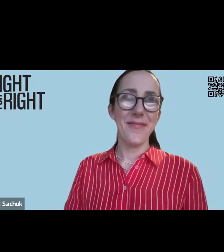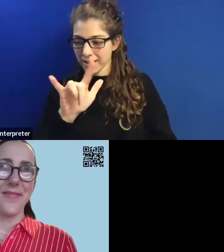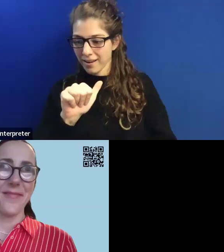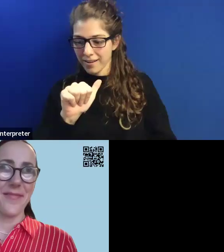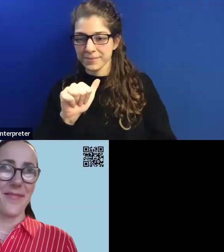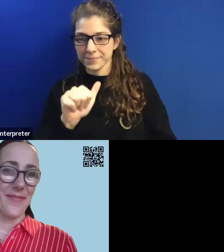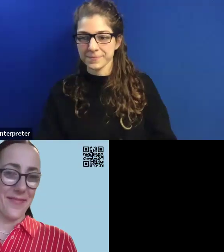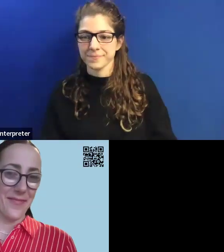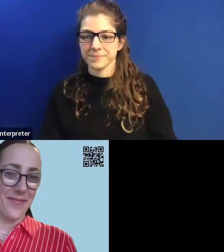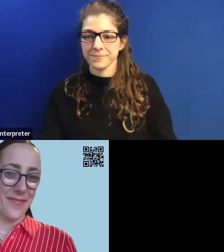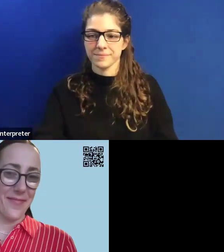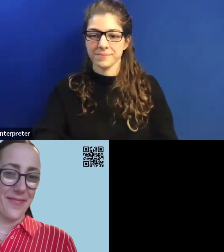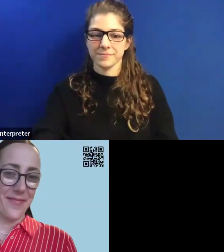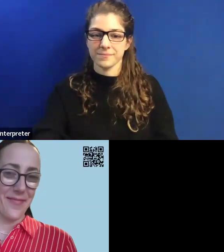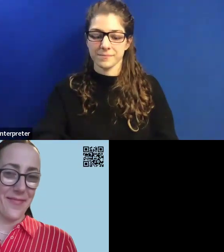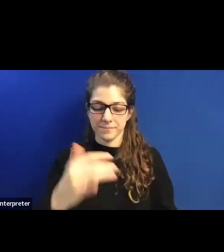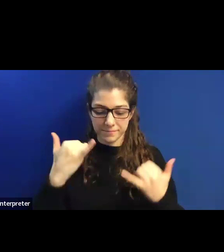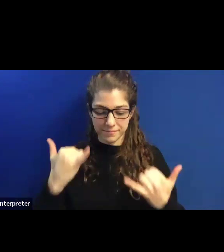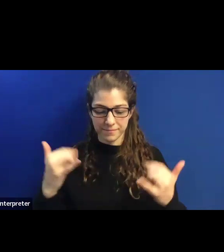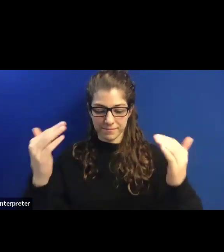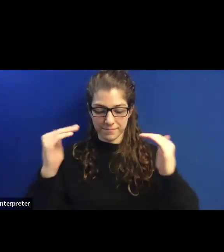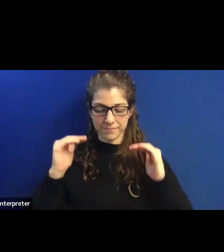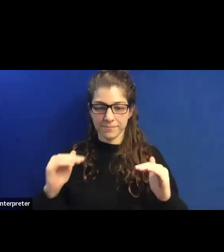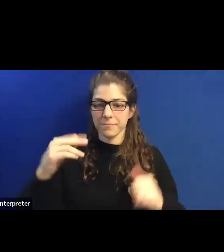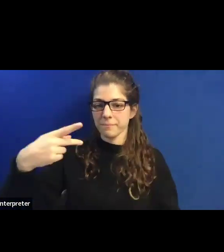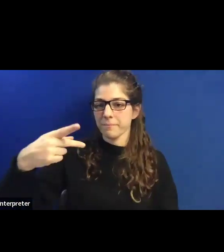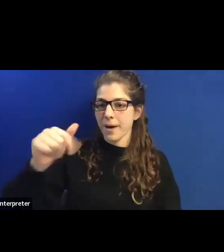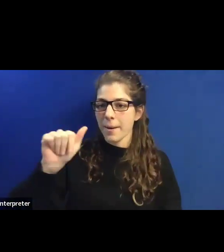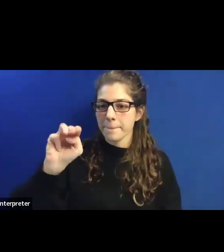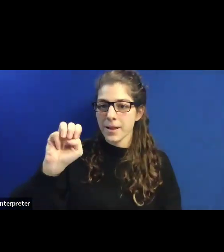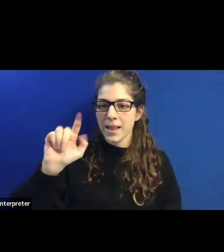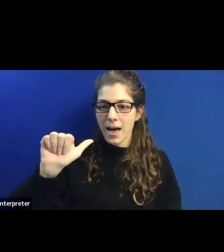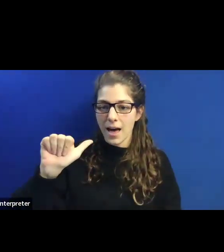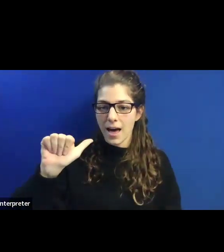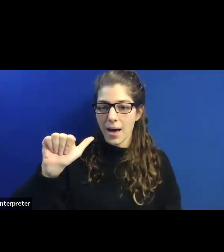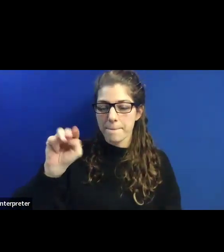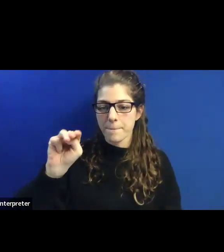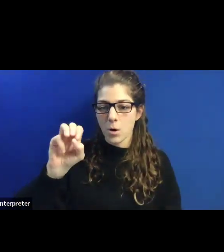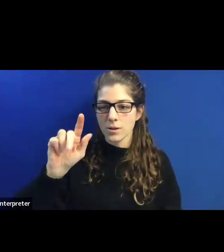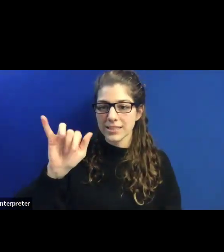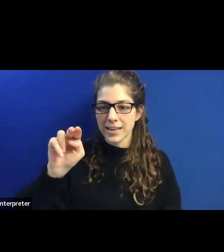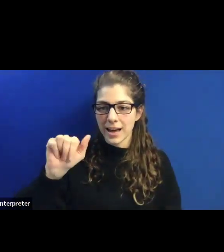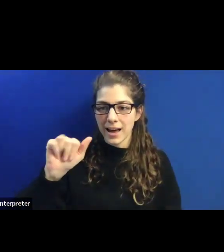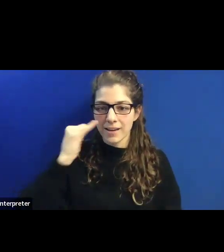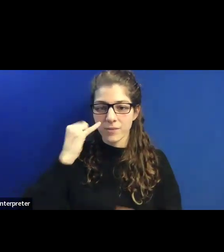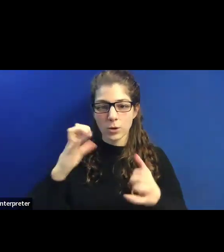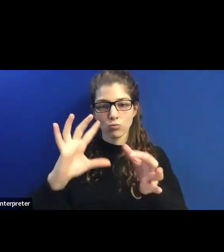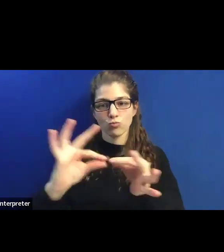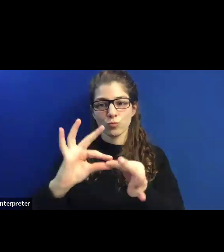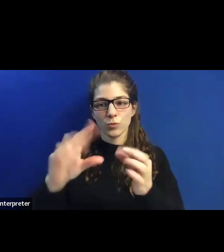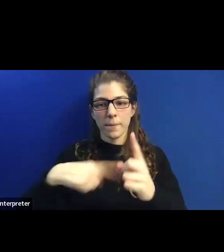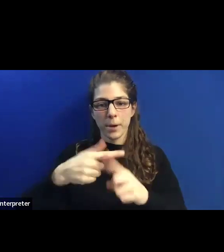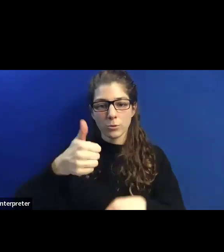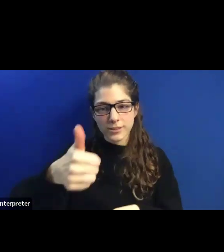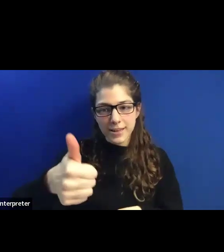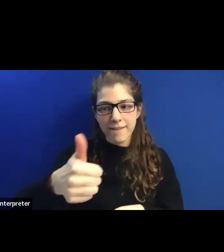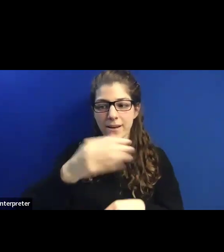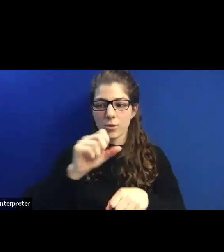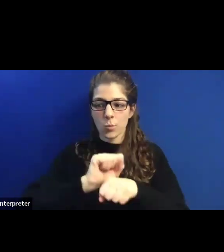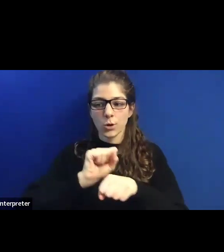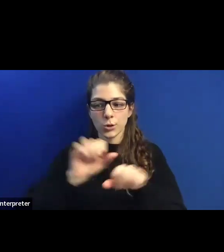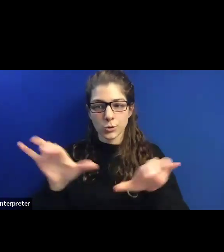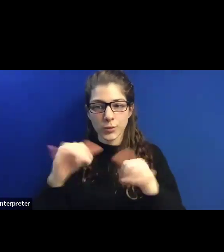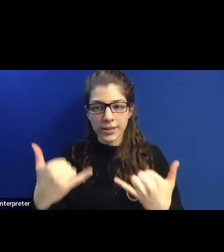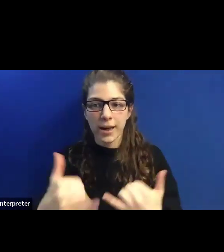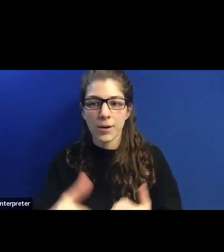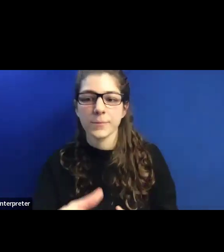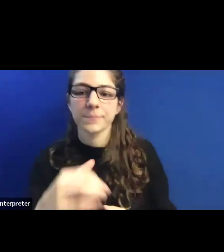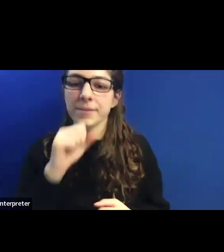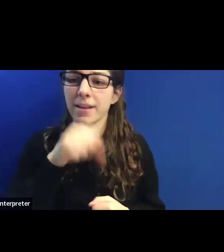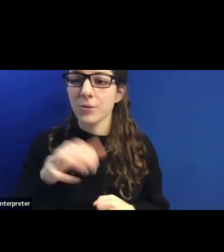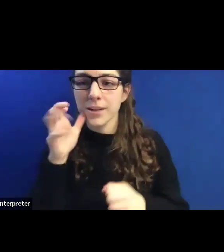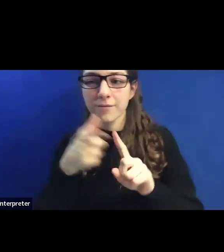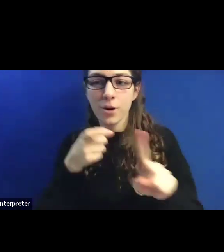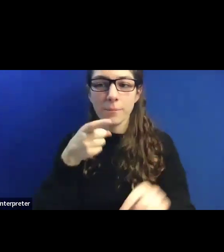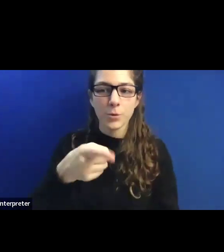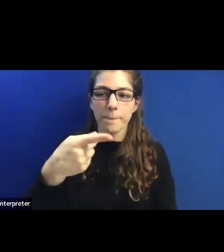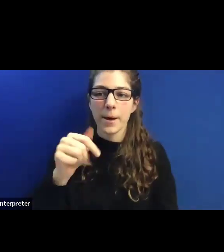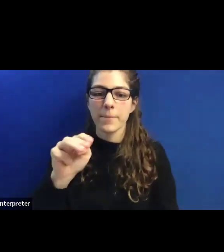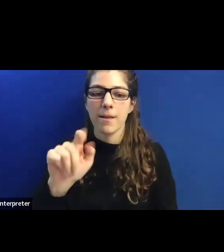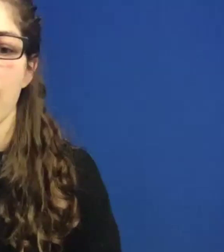And so now we will move on to Pamela Molina. If you'd like to say a few words about yourself and the work you are doing, we'd love to hear from you.